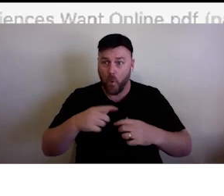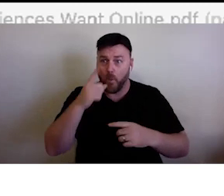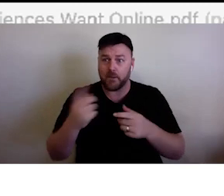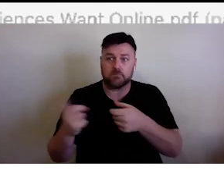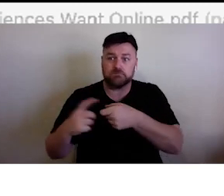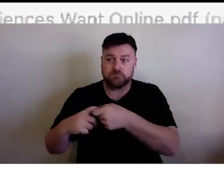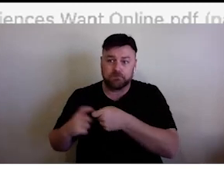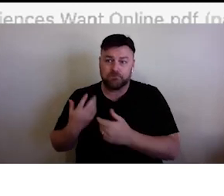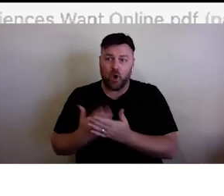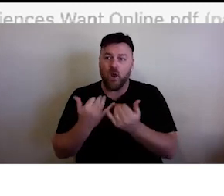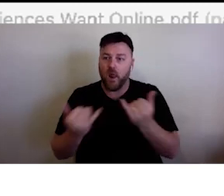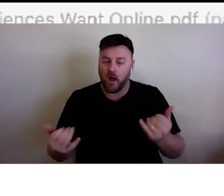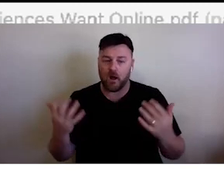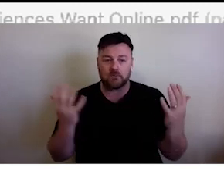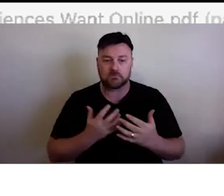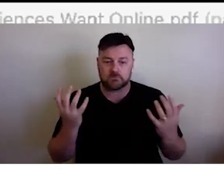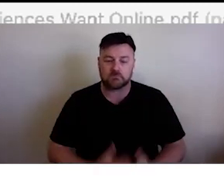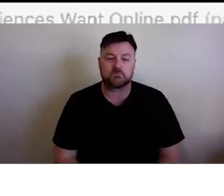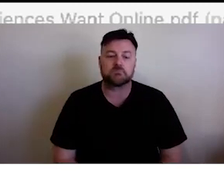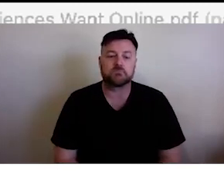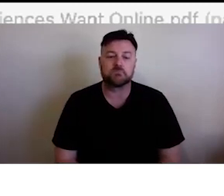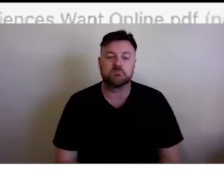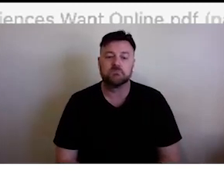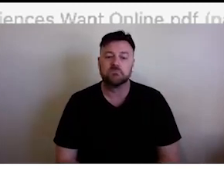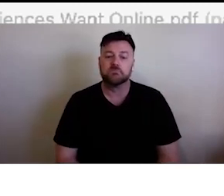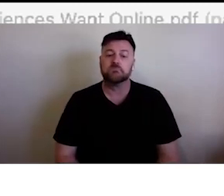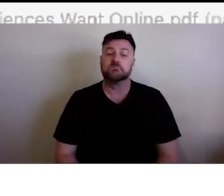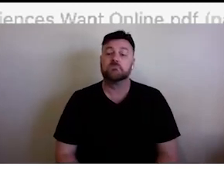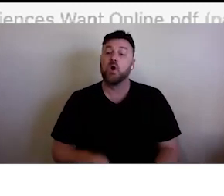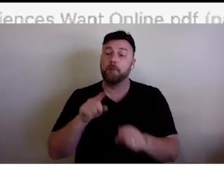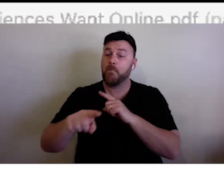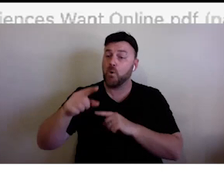internet user now spends six hours and 43 minutes online every day. So